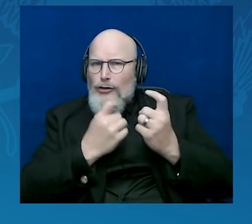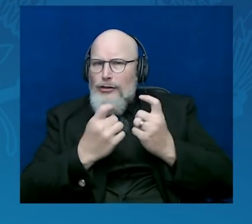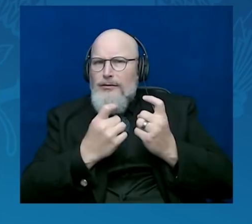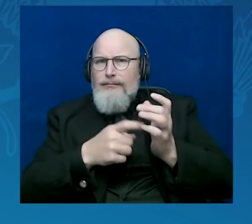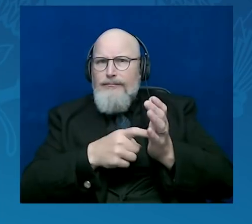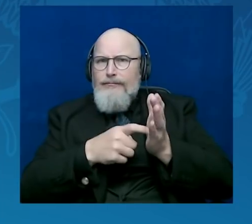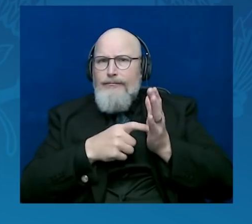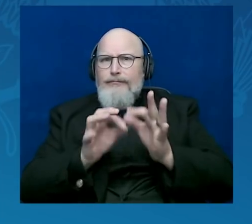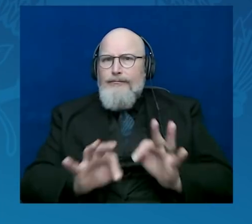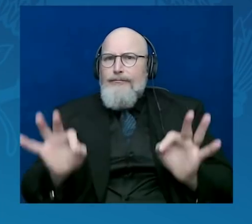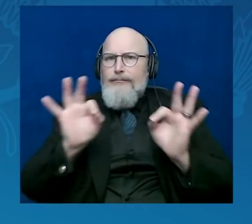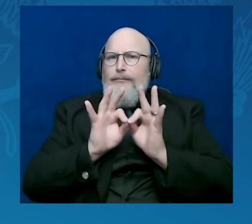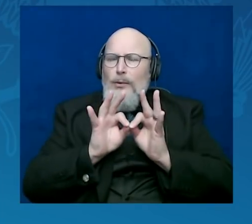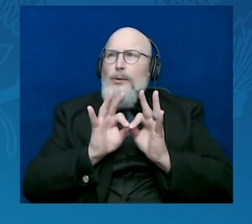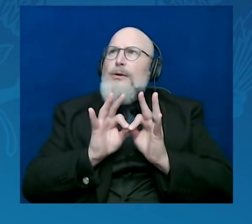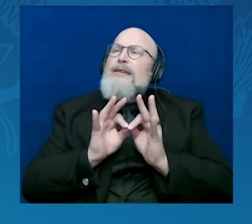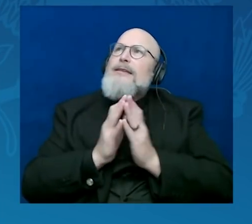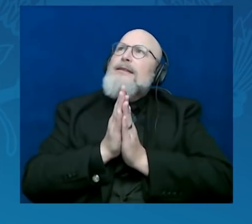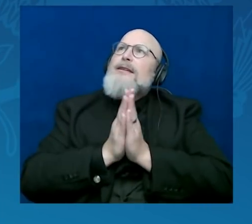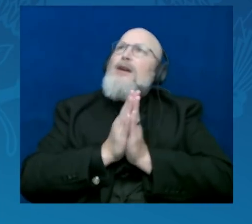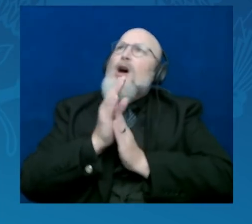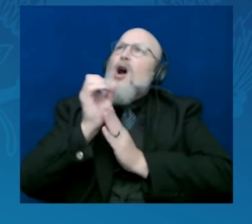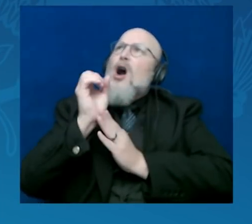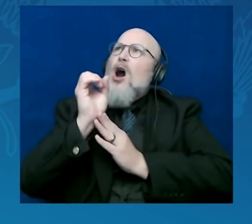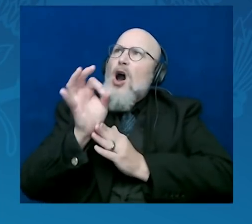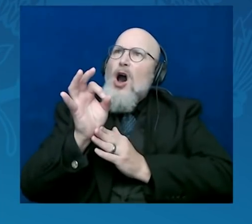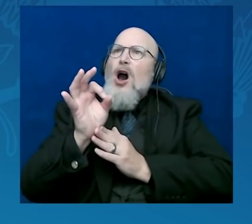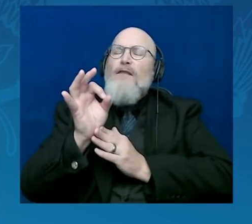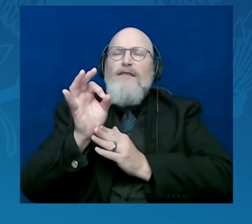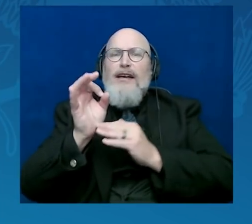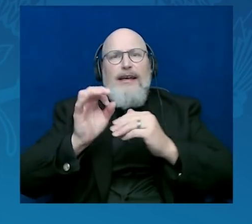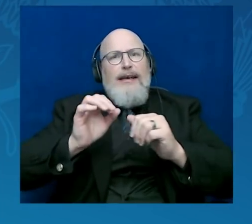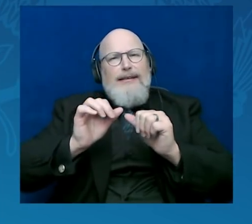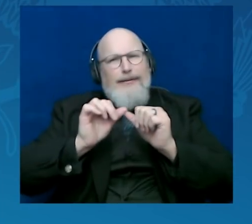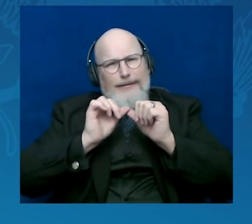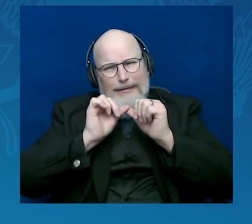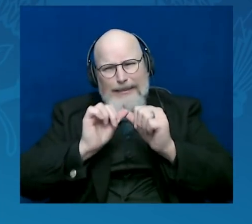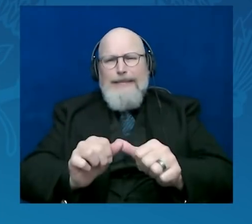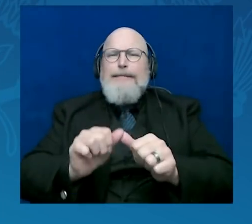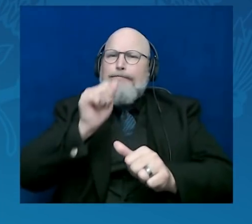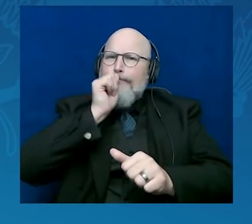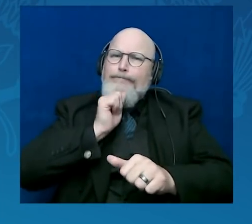of the perseverance and enduring nature of institutions and alliances.